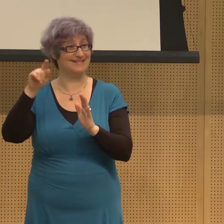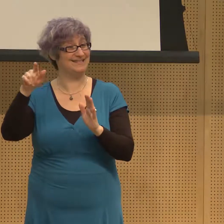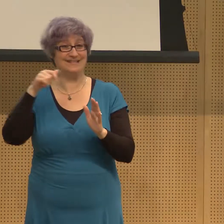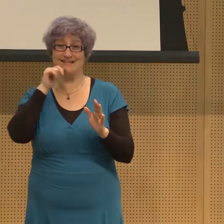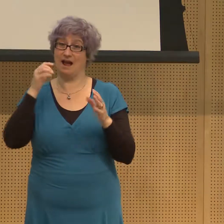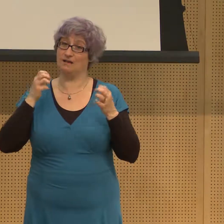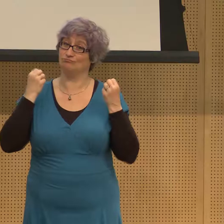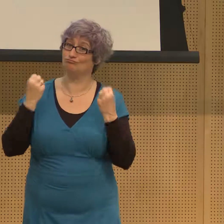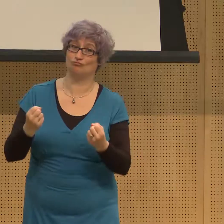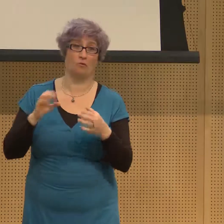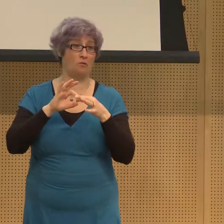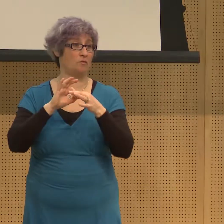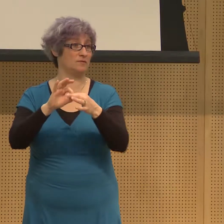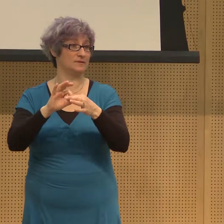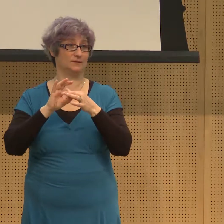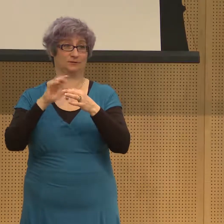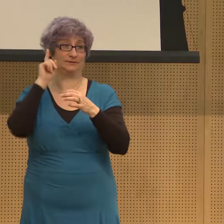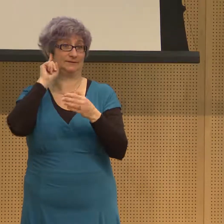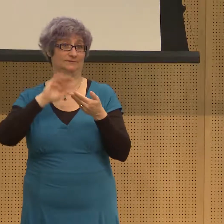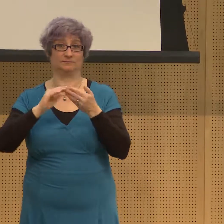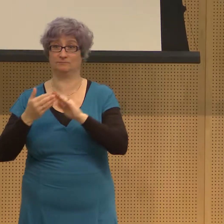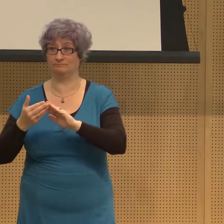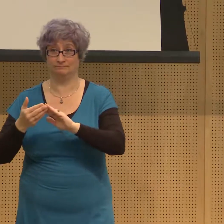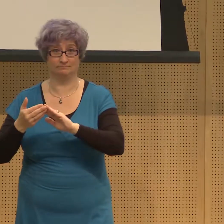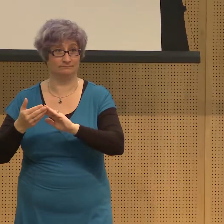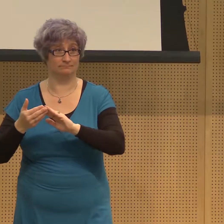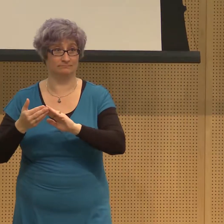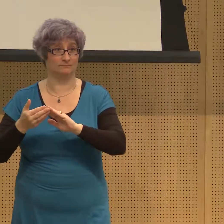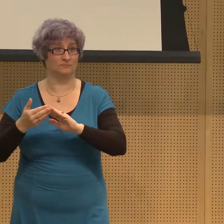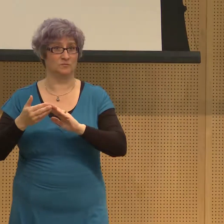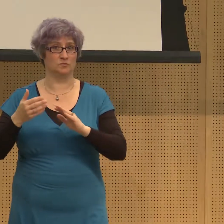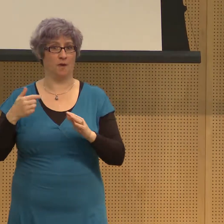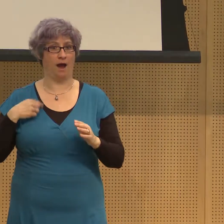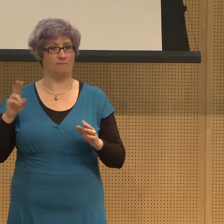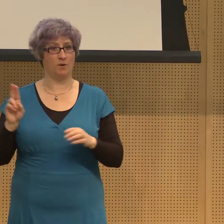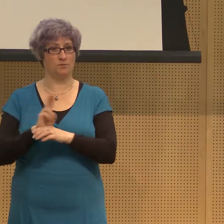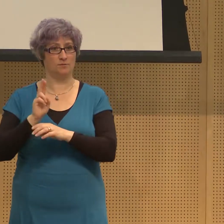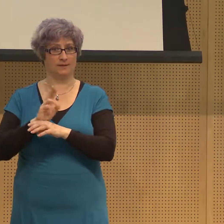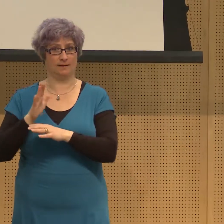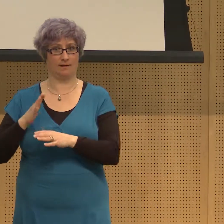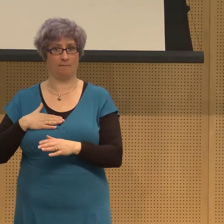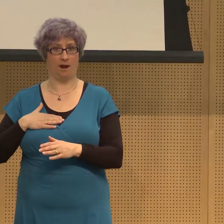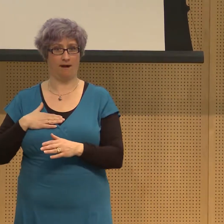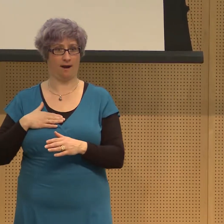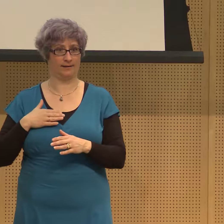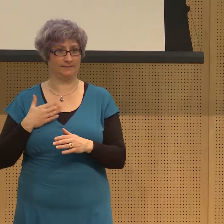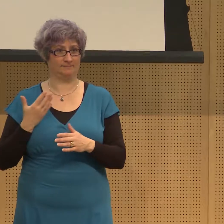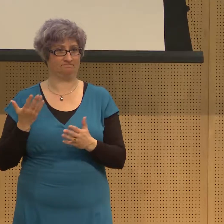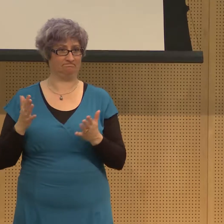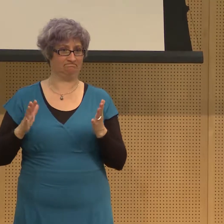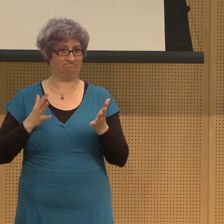and during that time in between, MIT had a-- did not have a strong relationship with the deaf community.